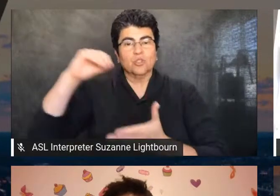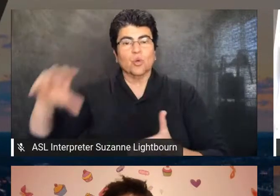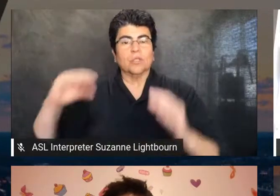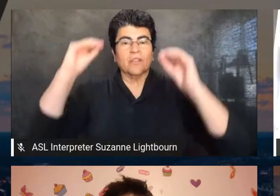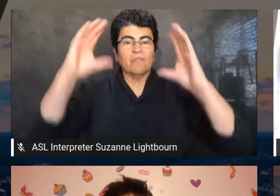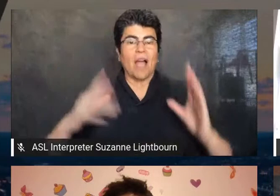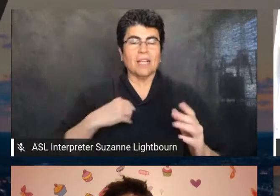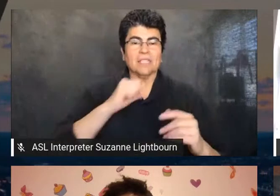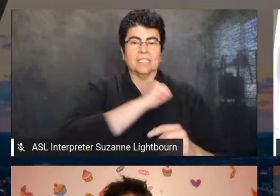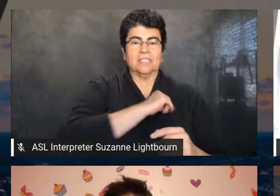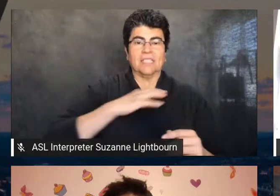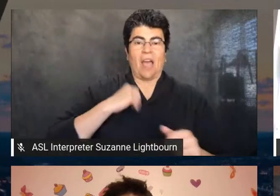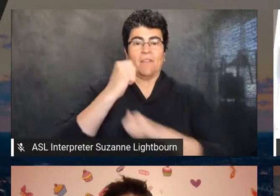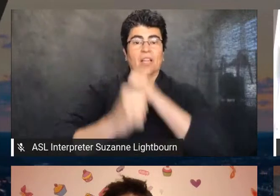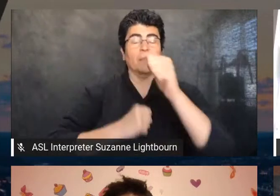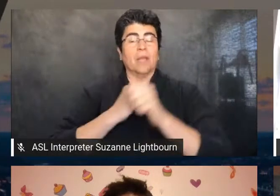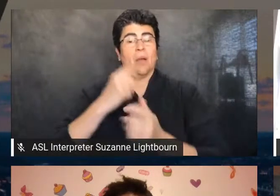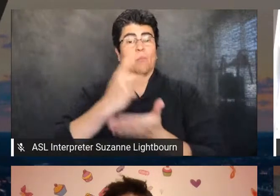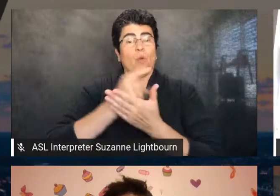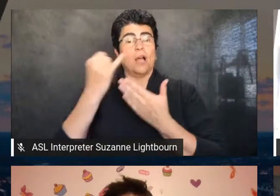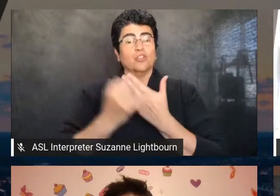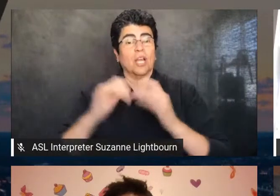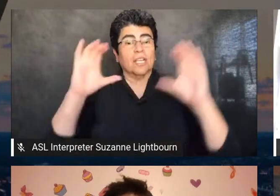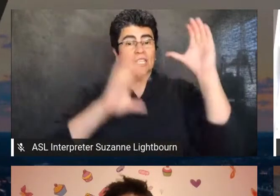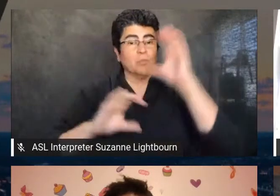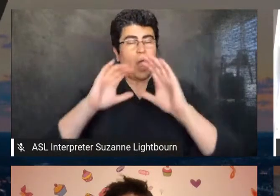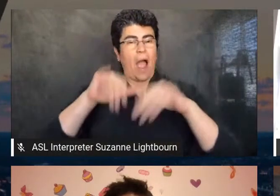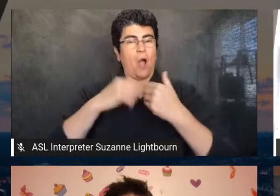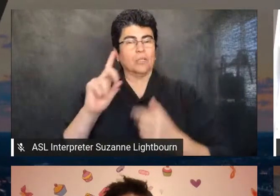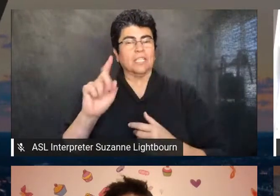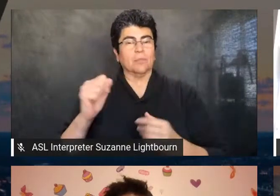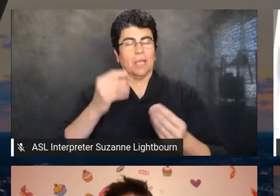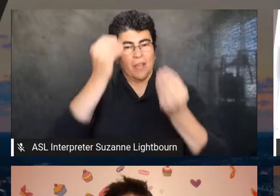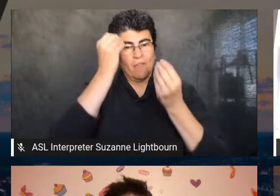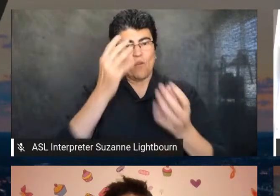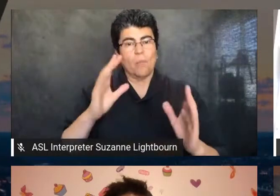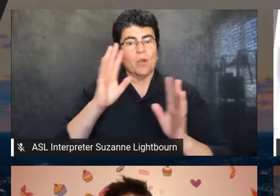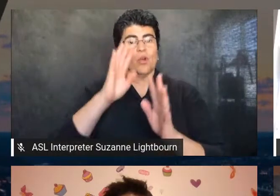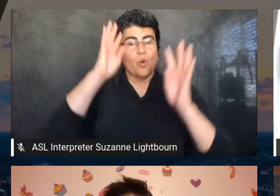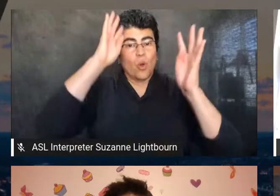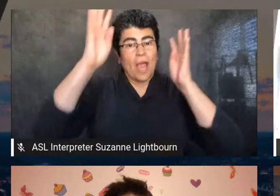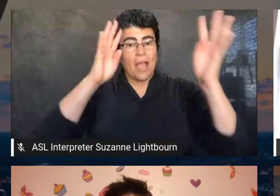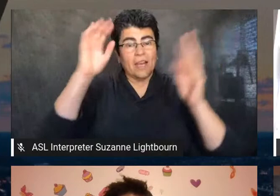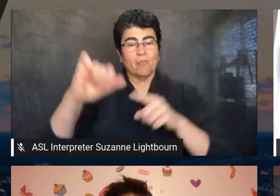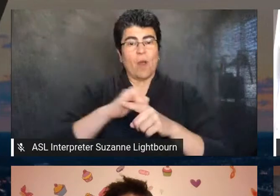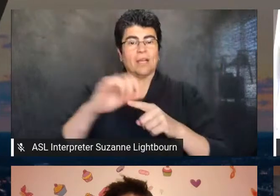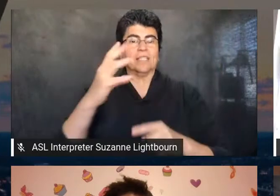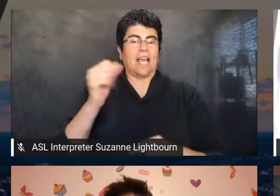the project explores how disability informs both their creative practice and daily lives.